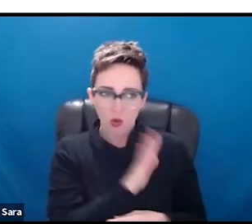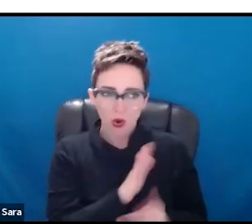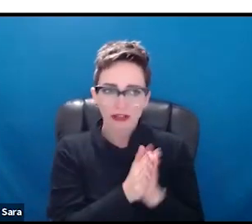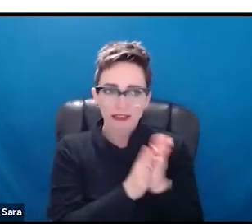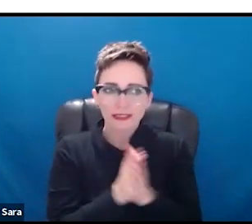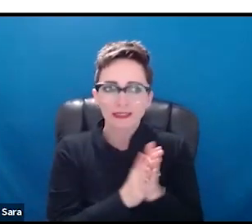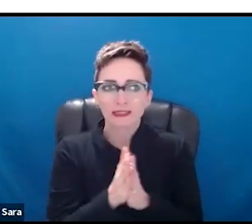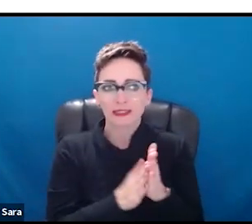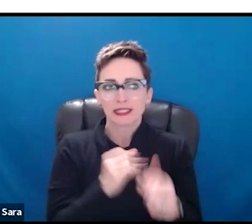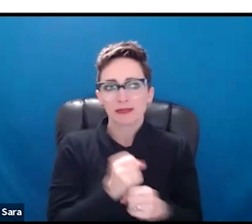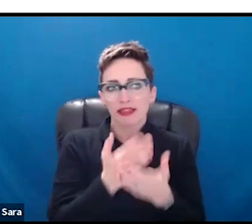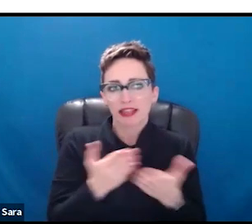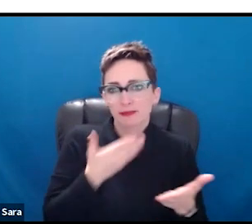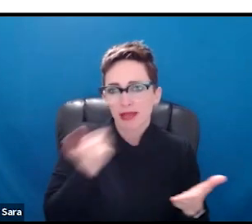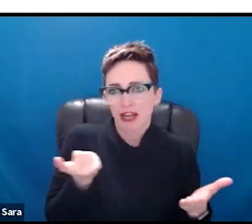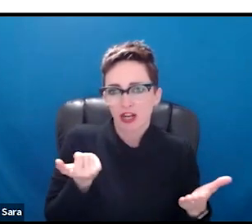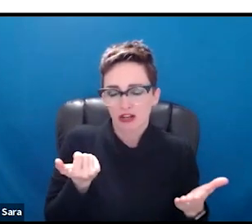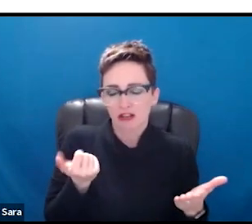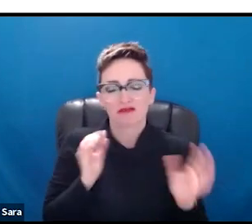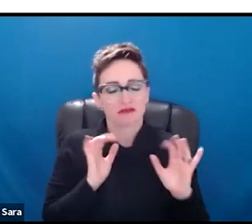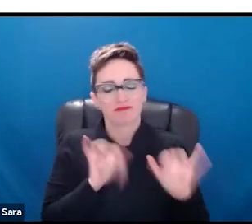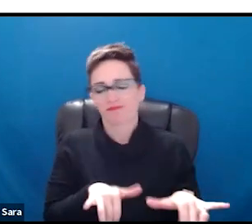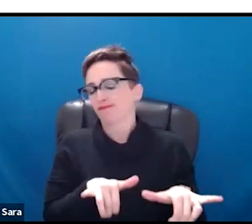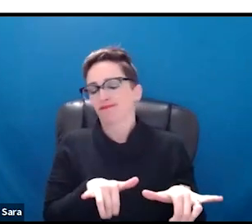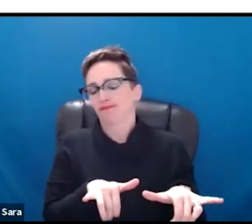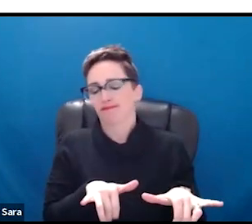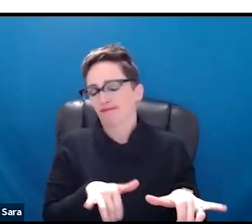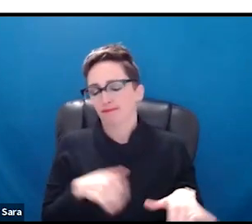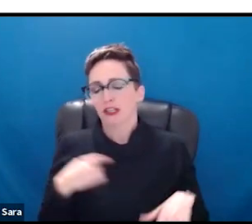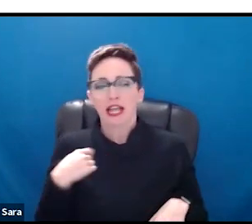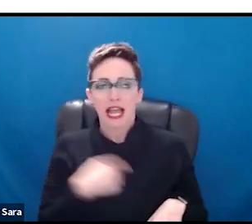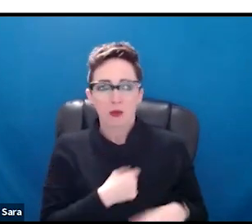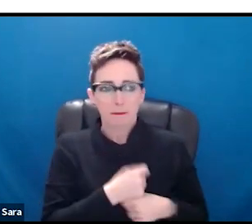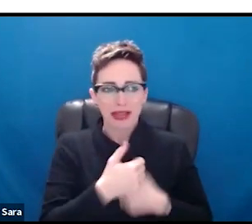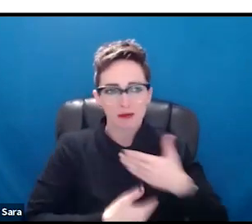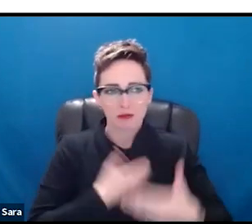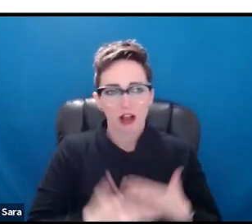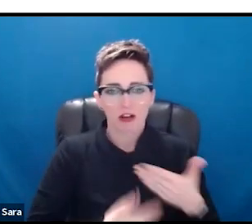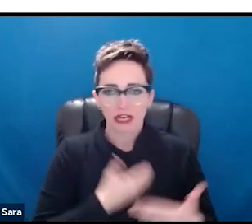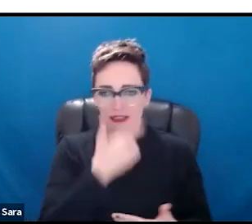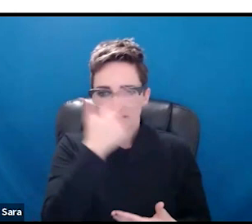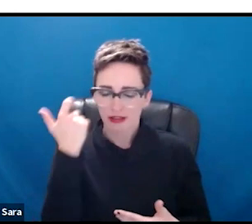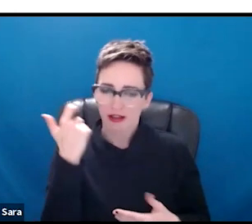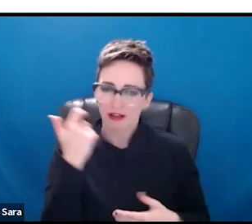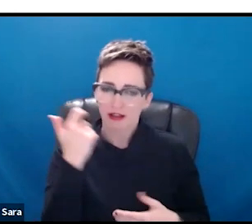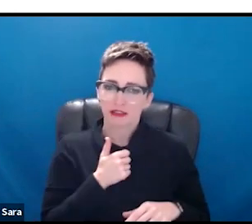And in addition, I think we're making progress because you're expanding your team,